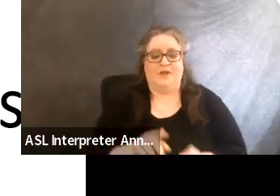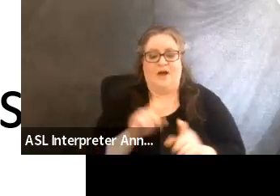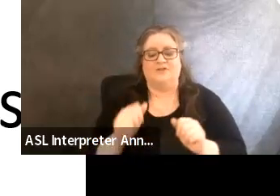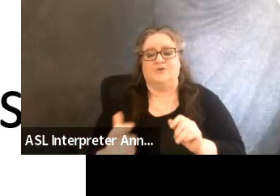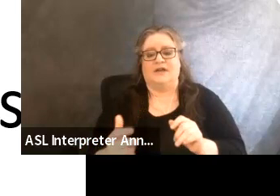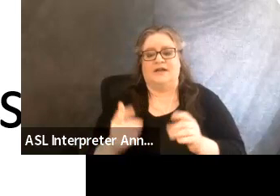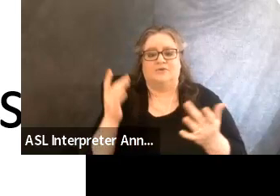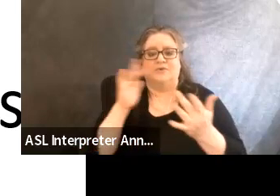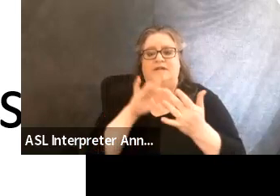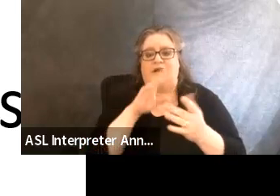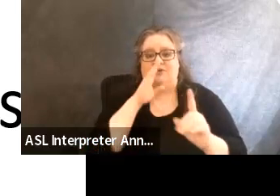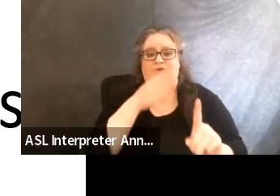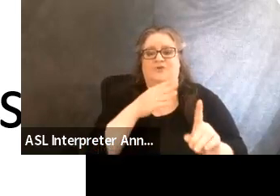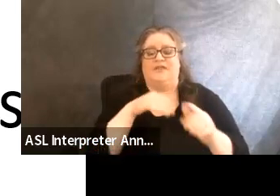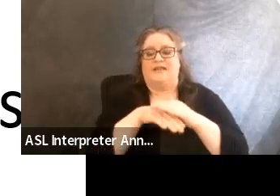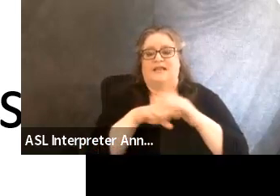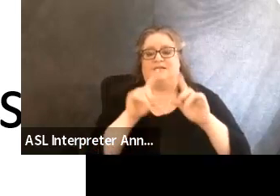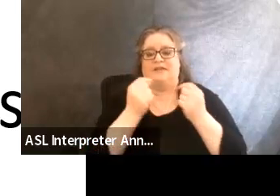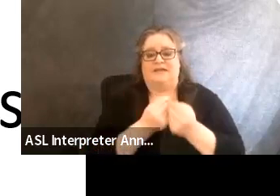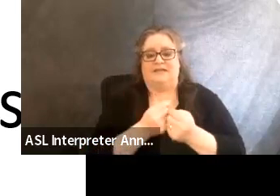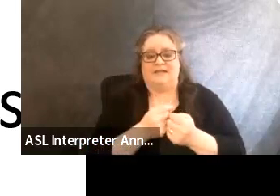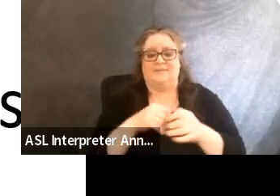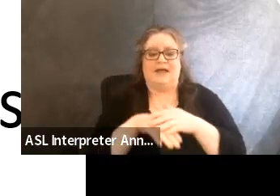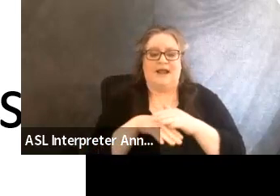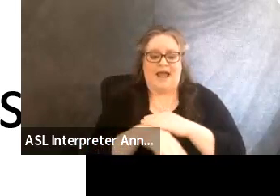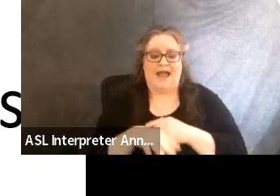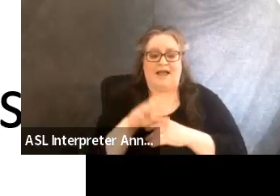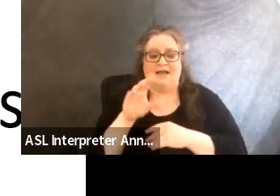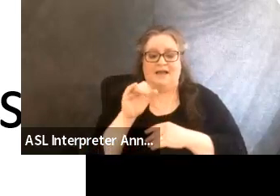to the accessibility team again. That's accessinfo@theweco.com